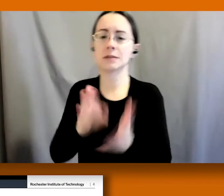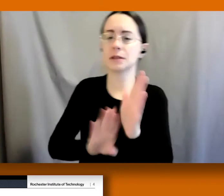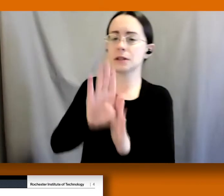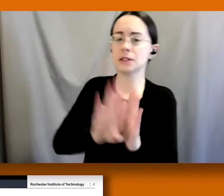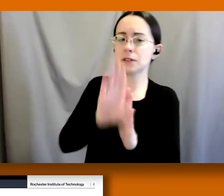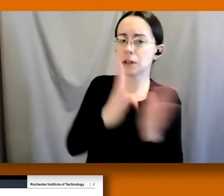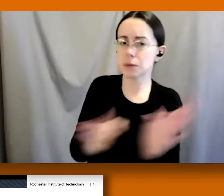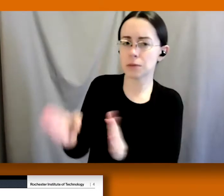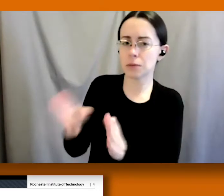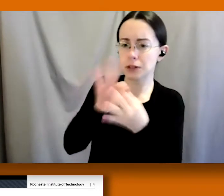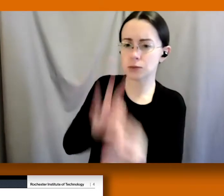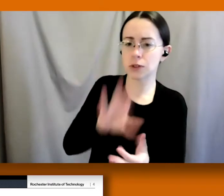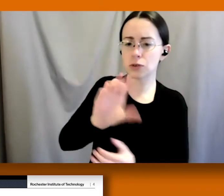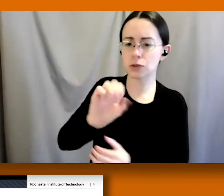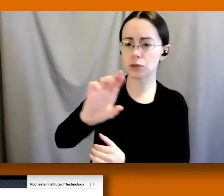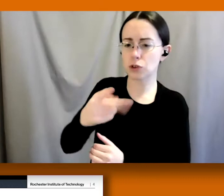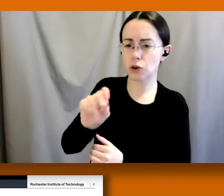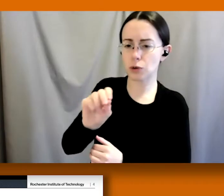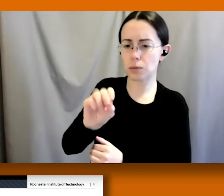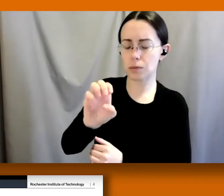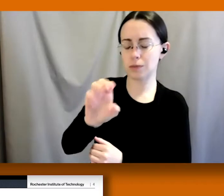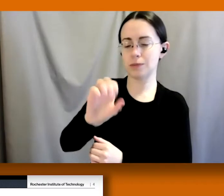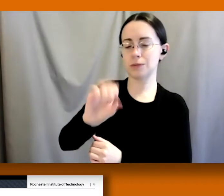quarterly reporting requirements.